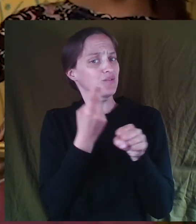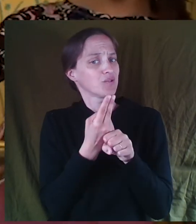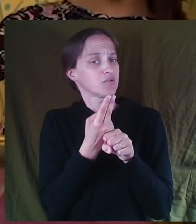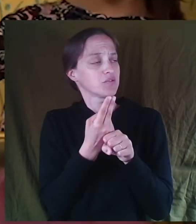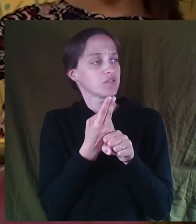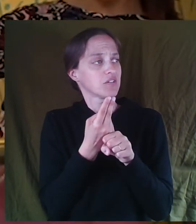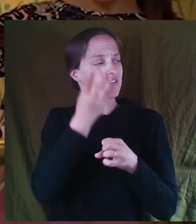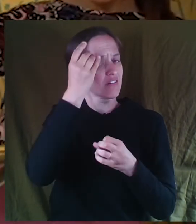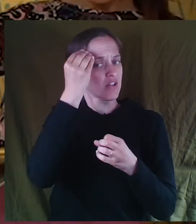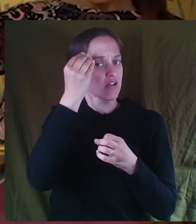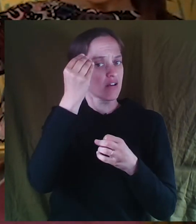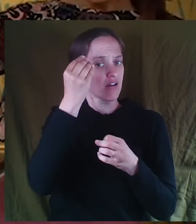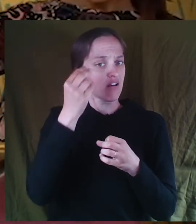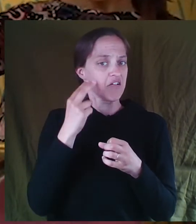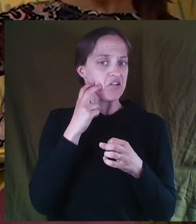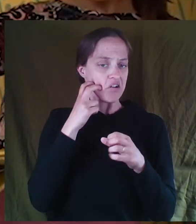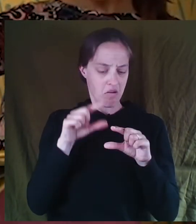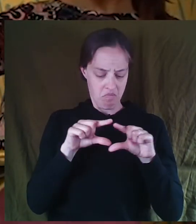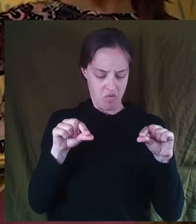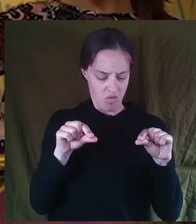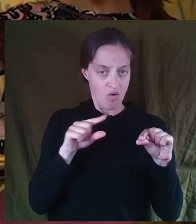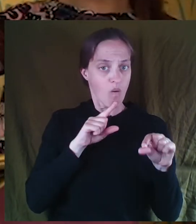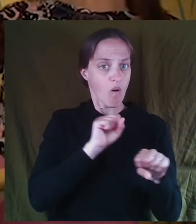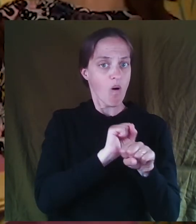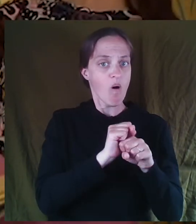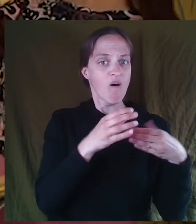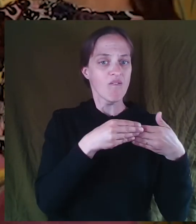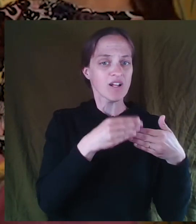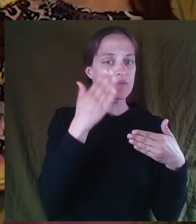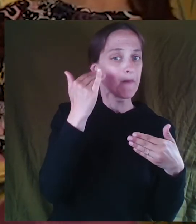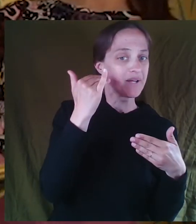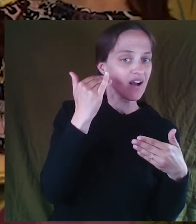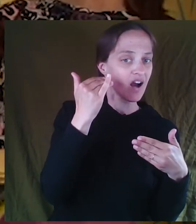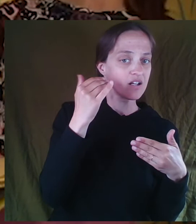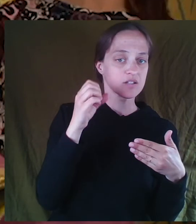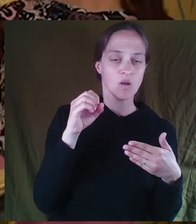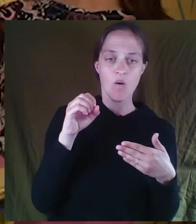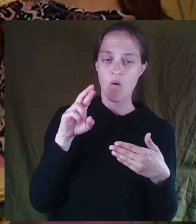You can say a stick of gum is flexible because,